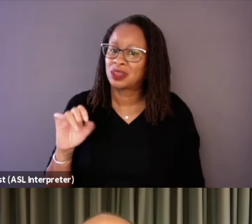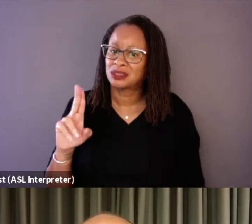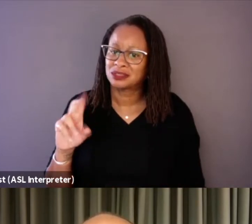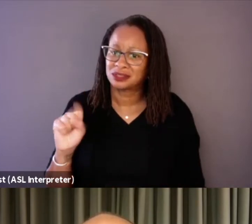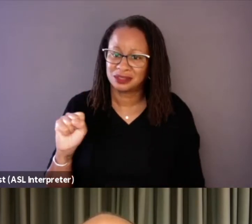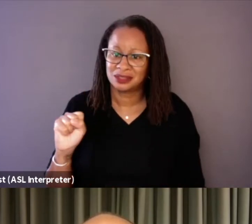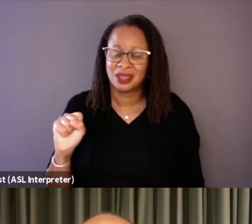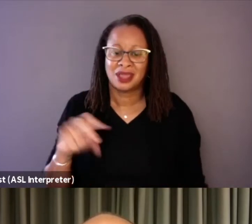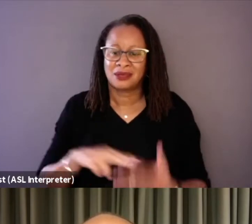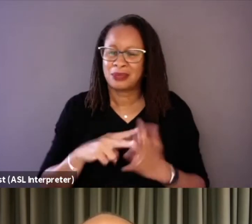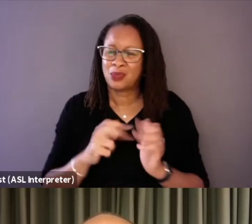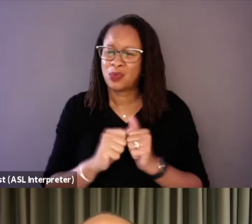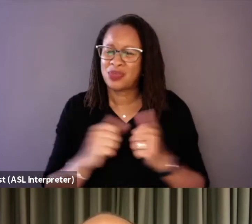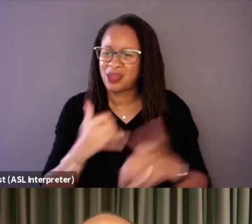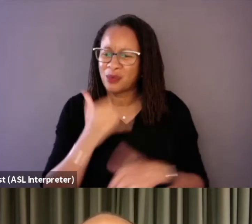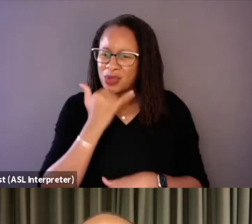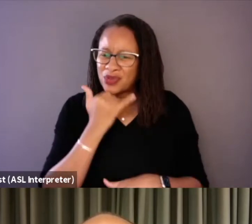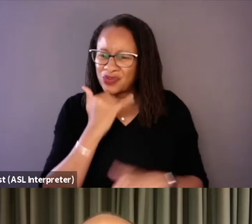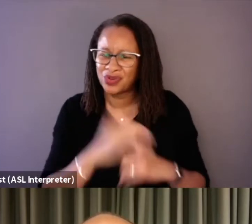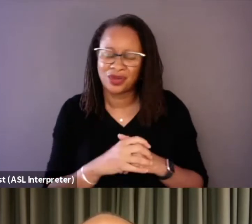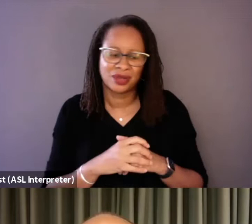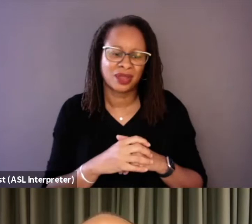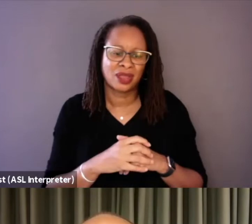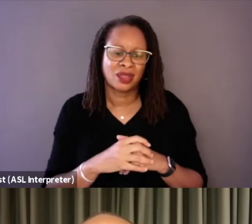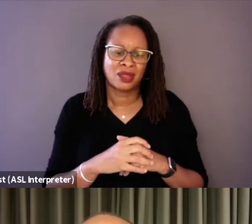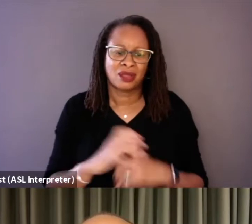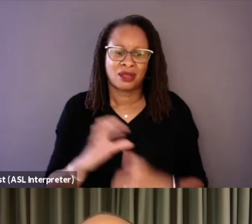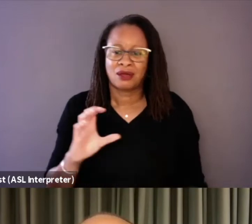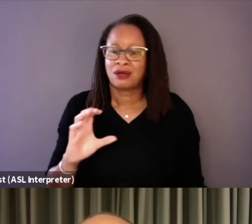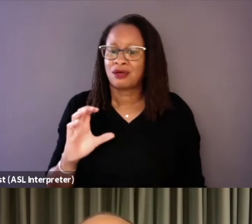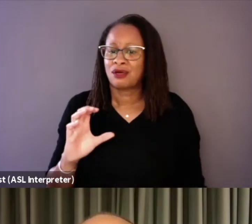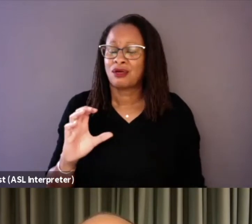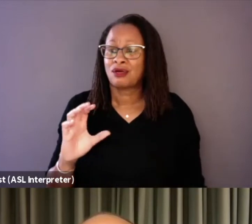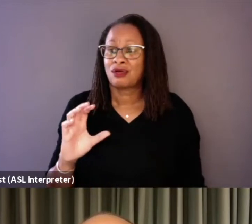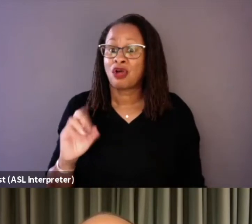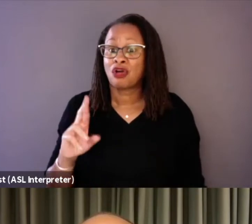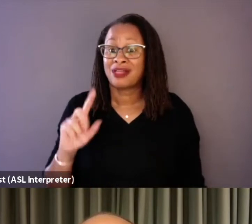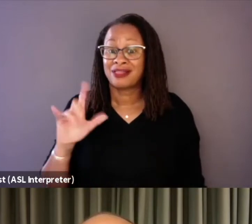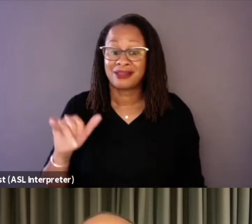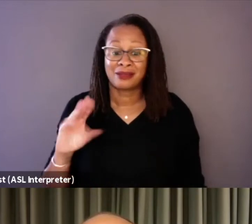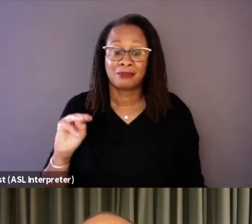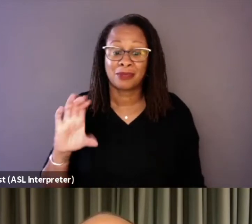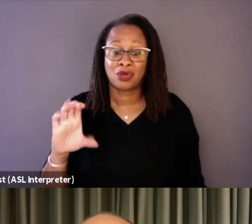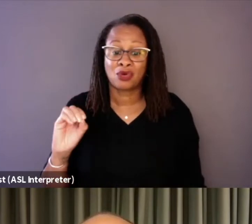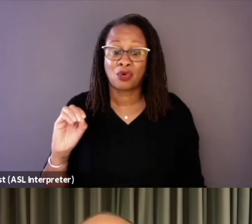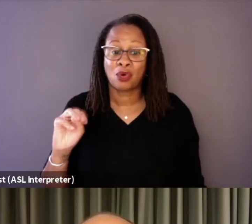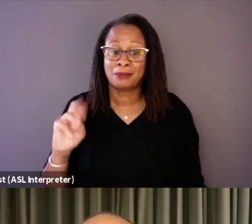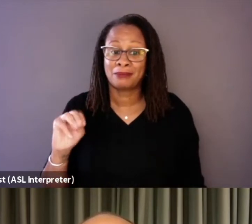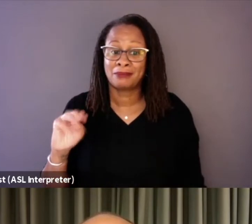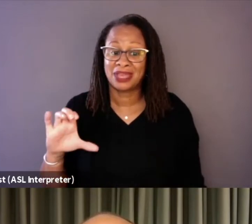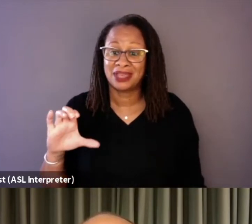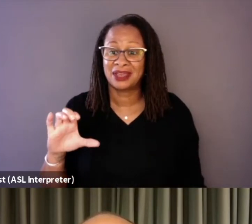Carlo McCormick who's in the film talks about David's aesthetic being this sort of like